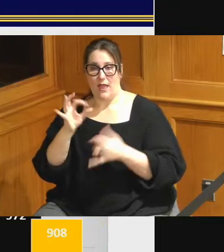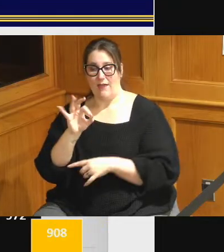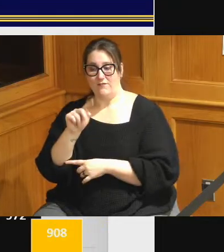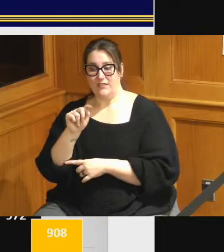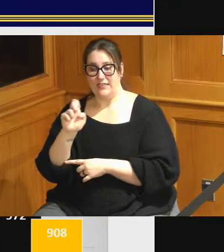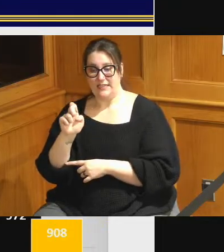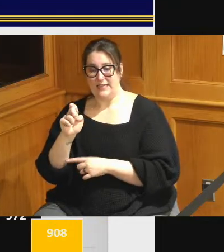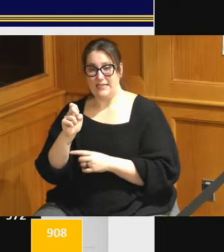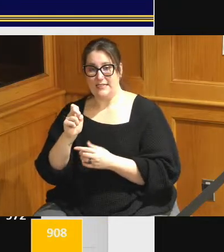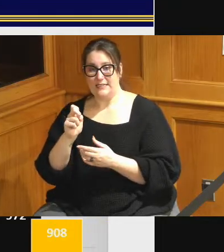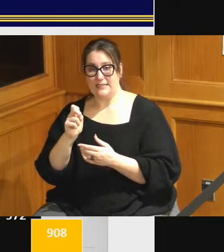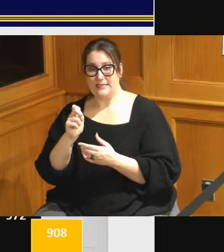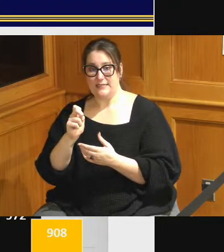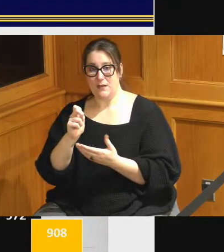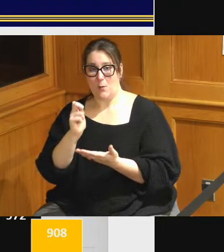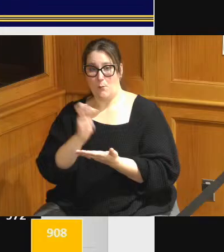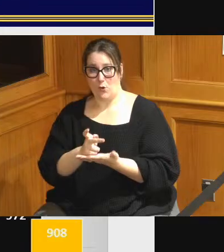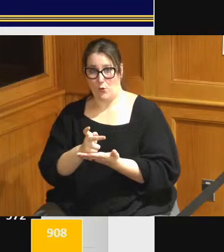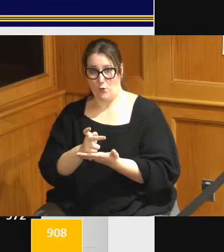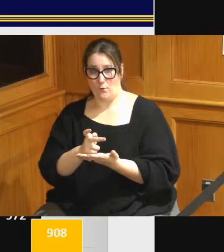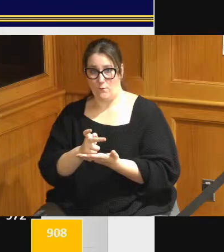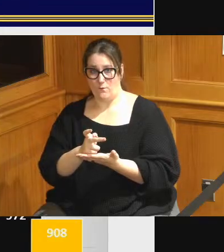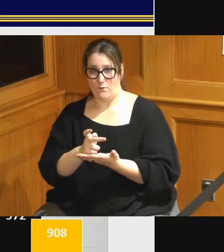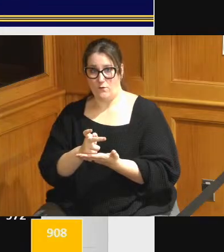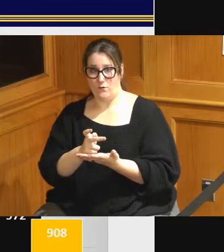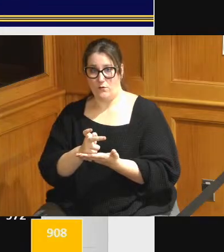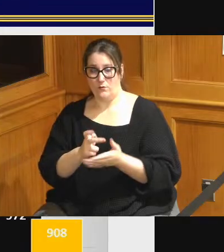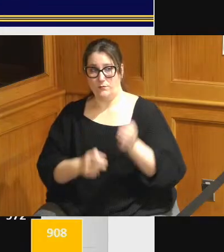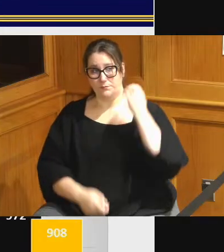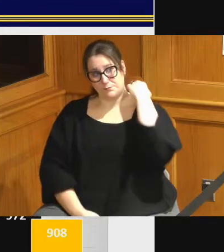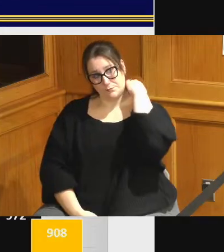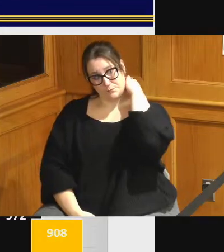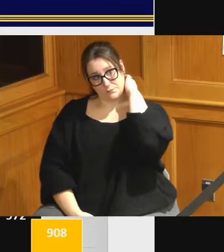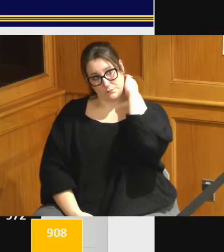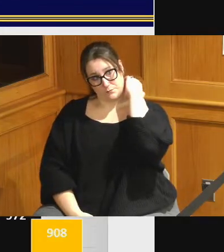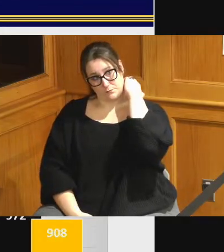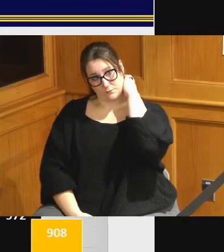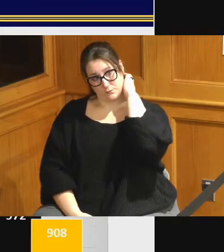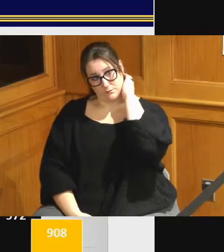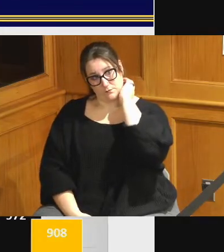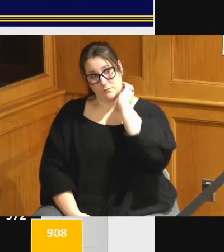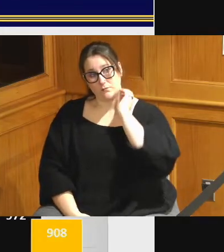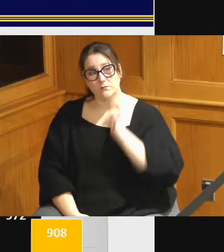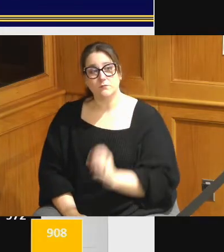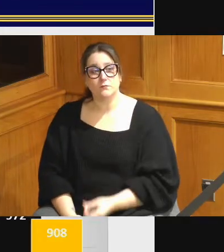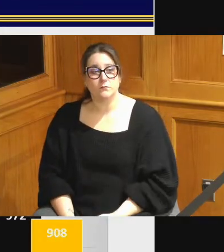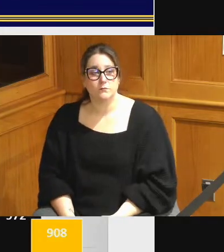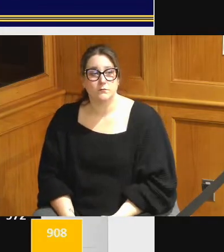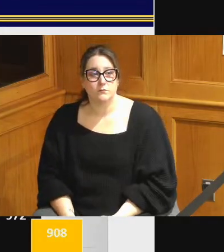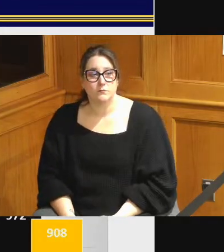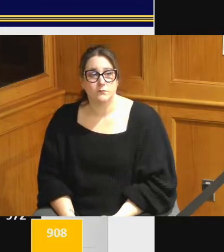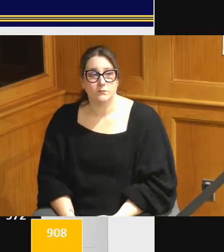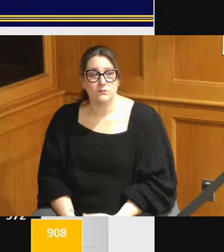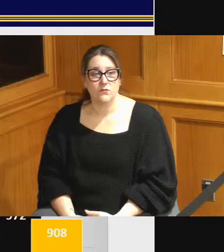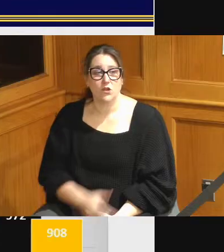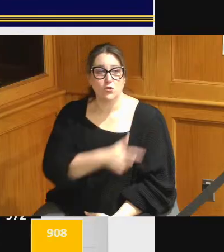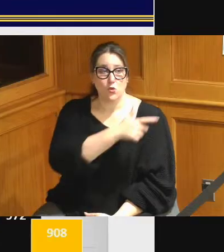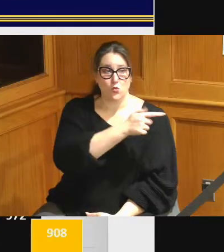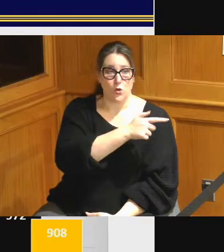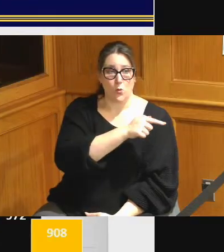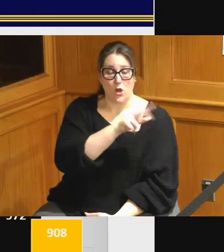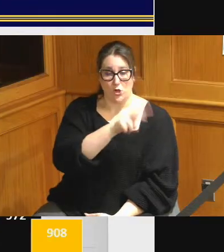been approved our full-time employees approval by this board. So if you look at 21 and 22, we